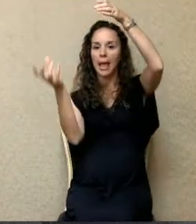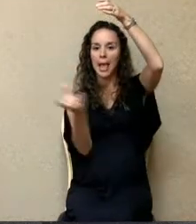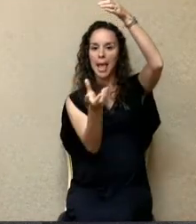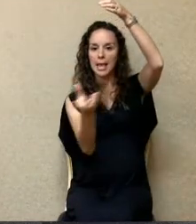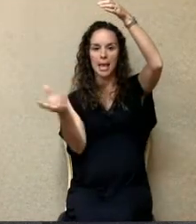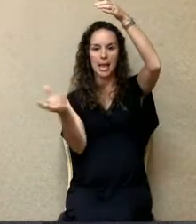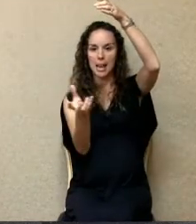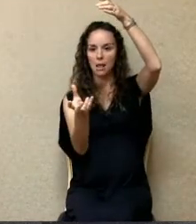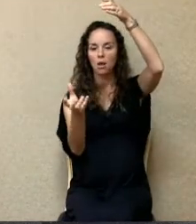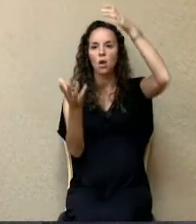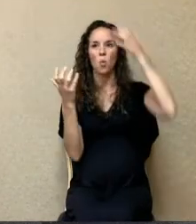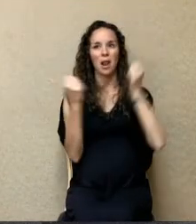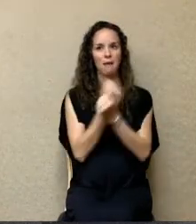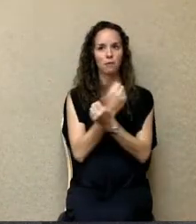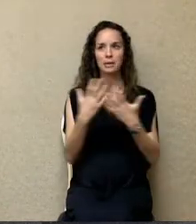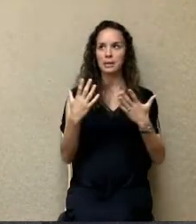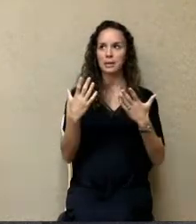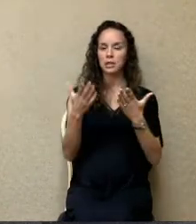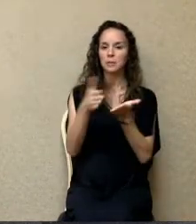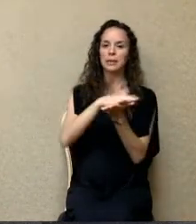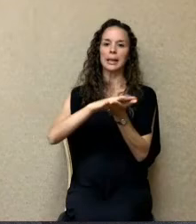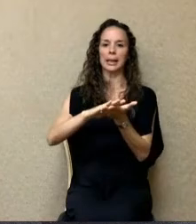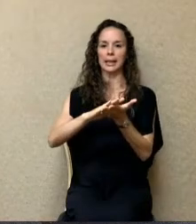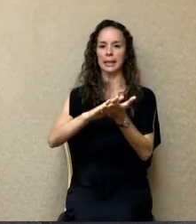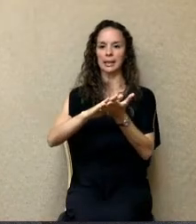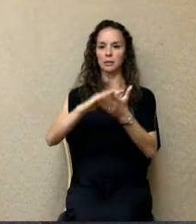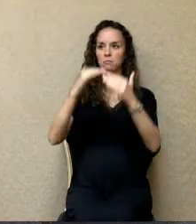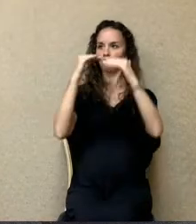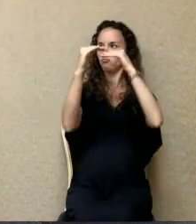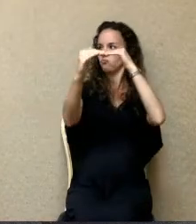We wanted everything to be pretty clean-lined.